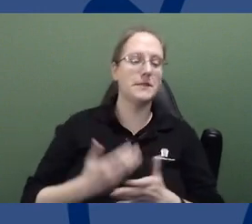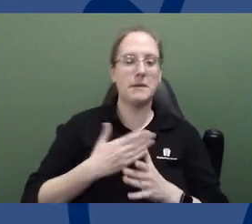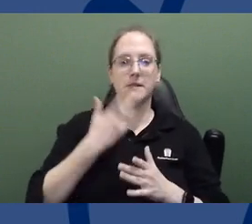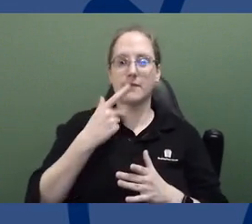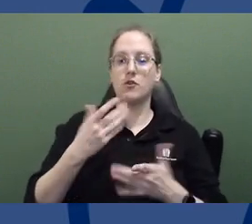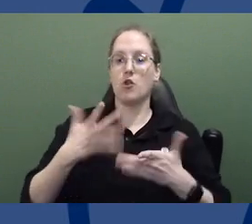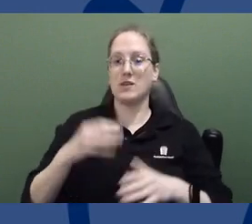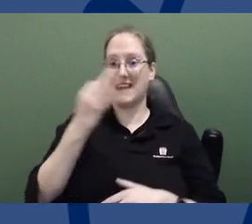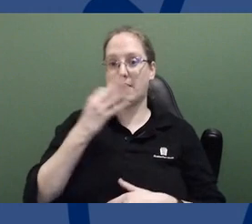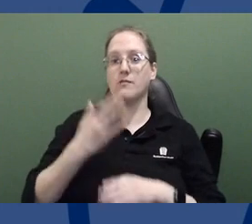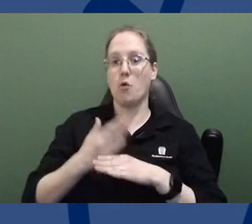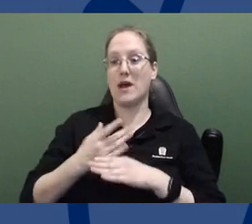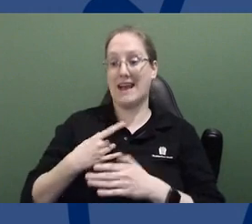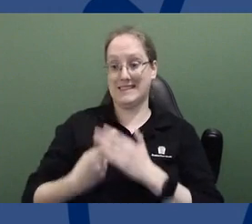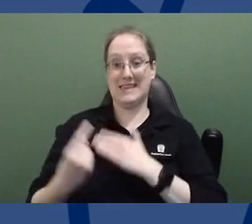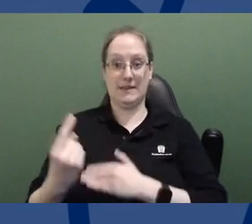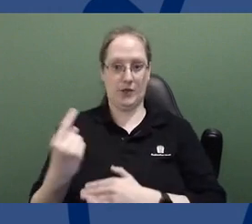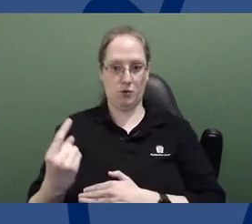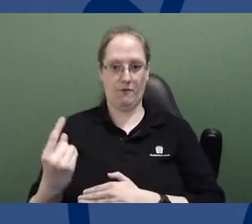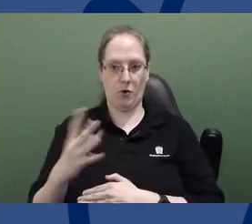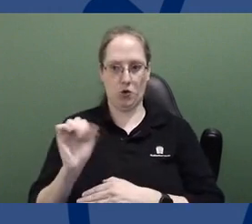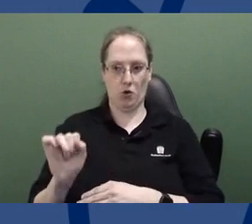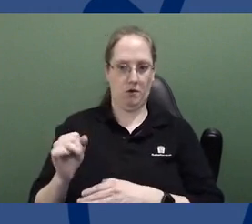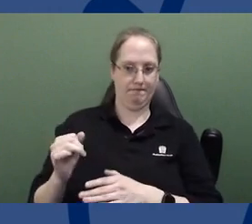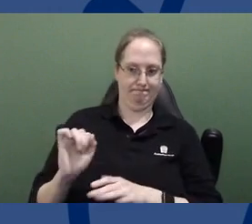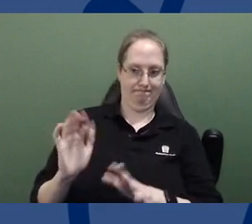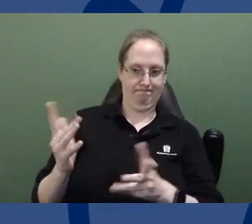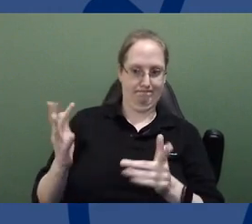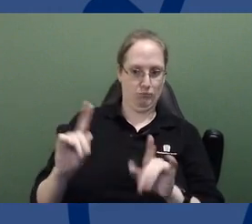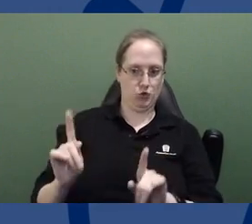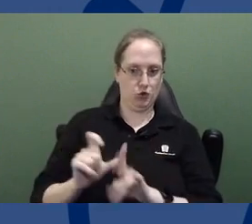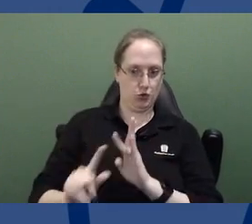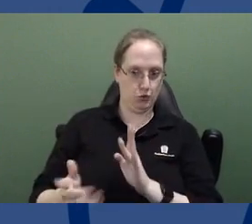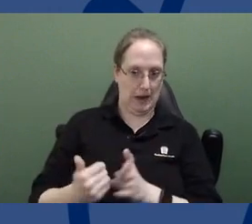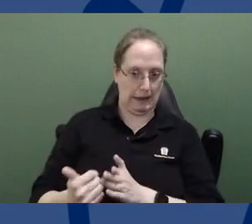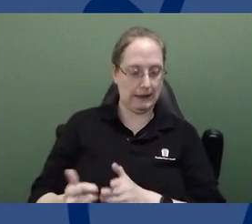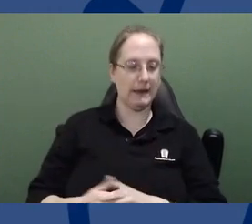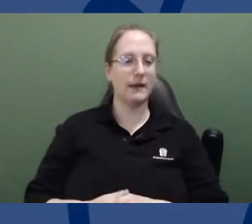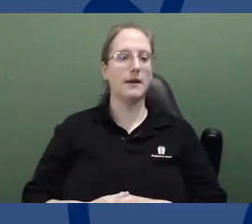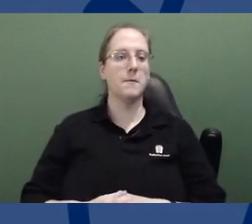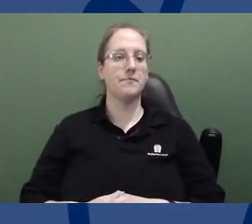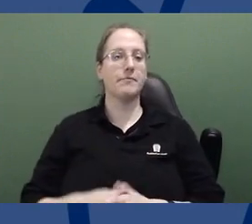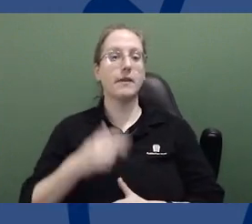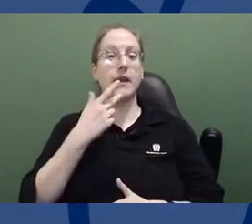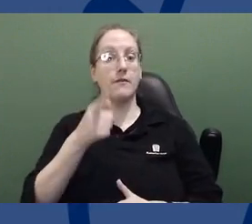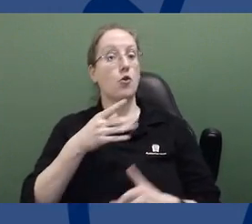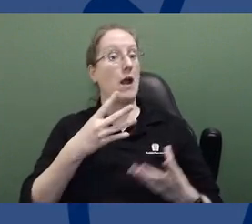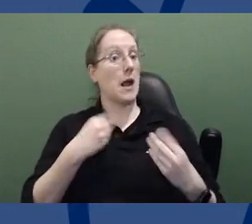you are employed doing. Now, if you are a company director and you're associated with